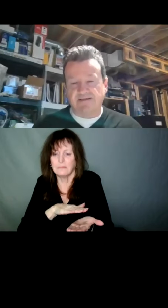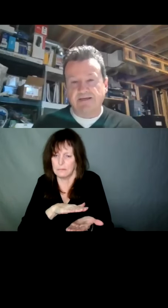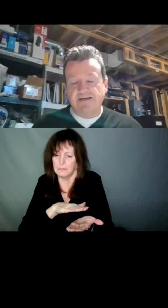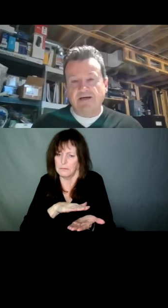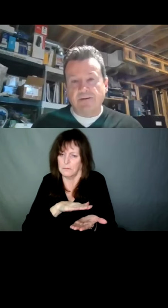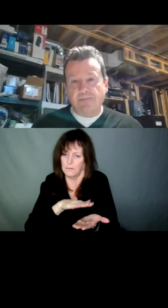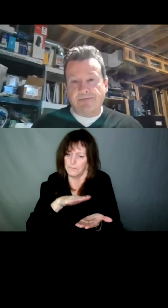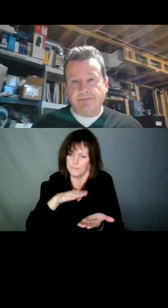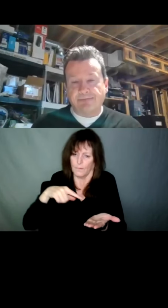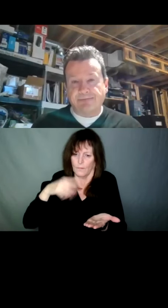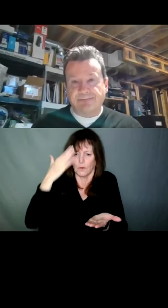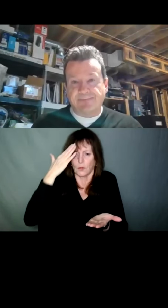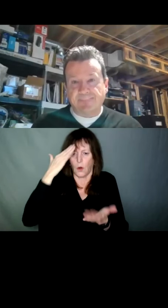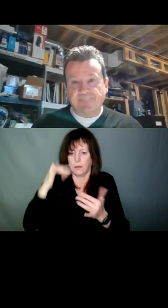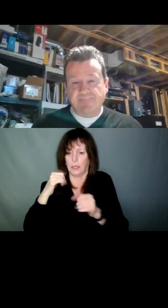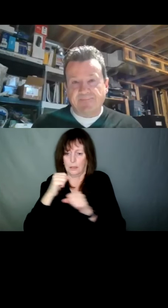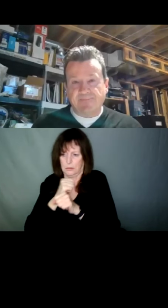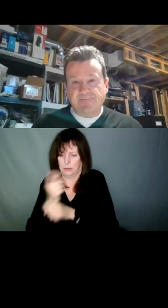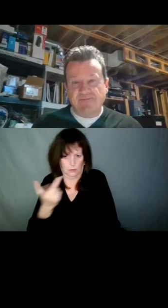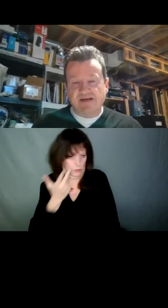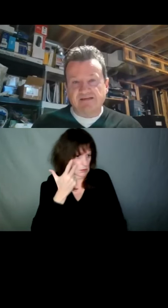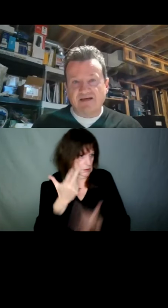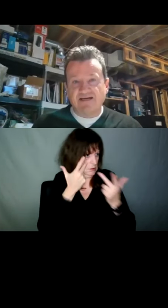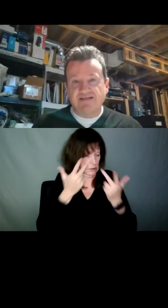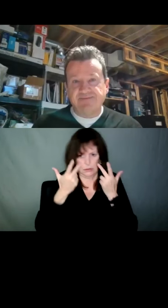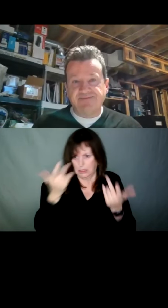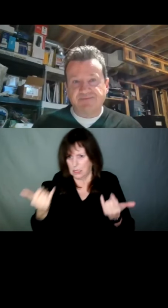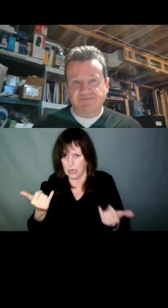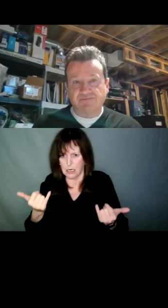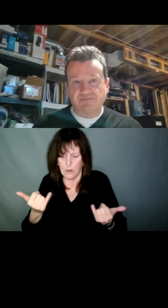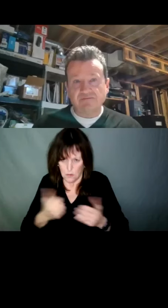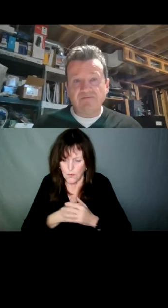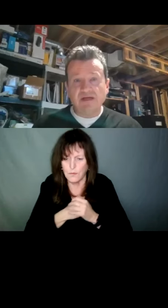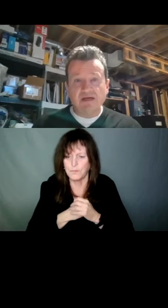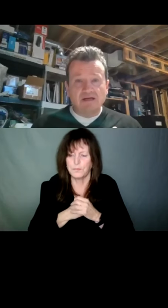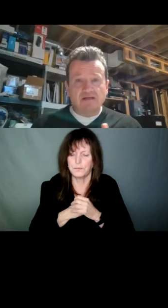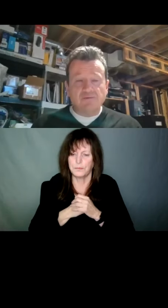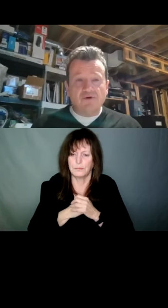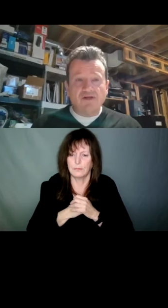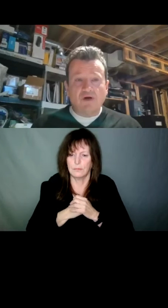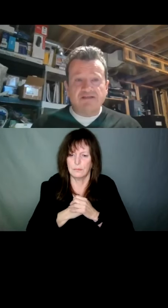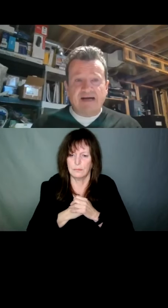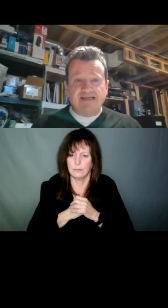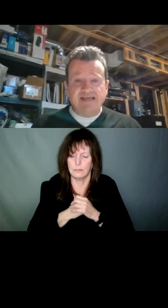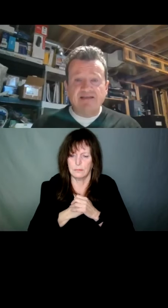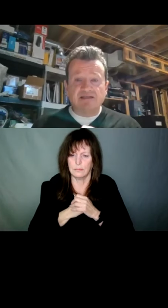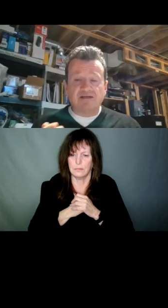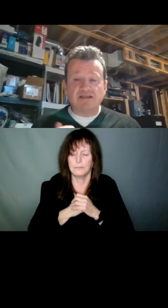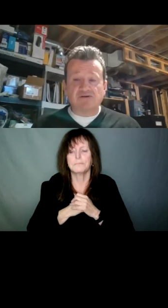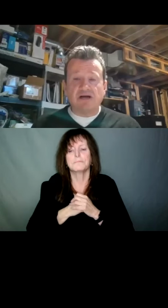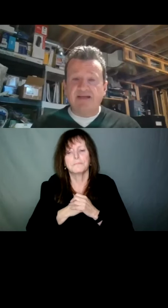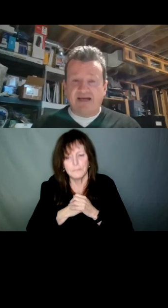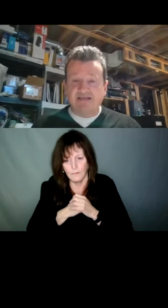We do vaccine and we need to quickly noted to reduce the threat of a pandemic affecting so many people and